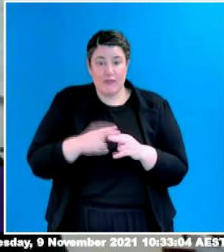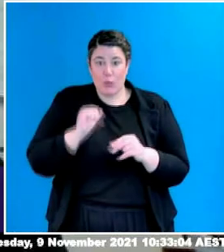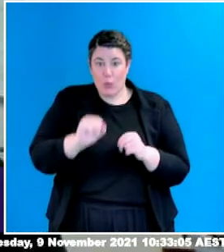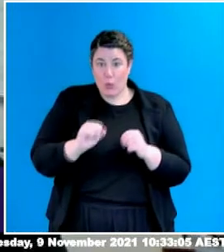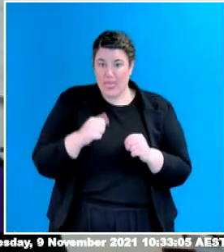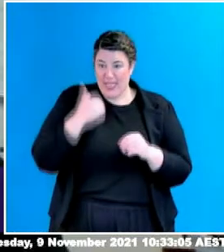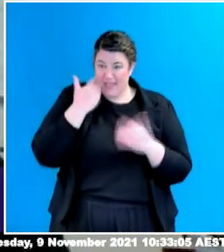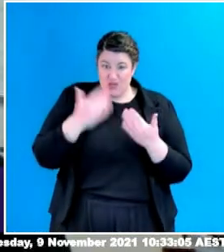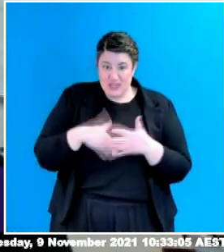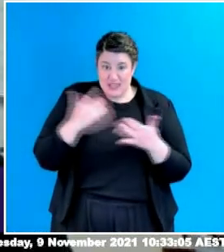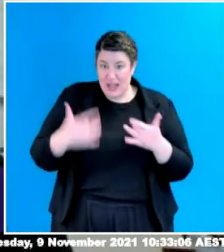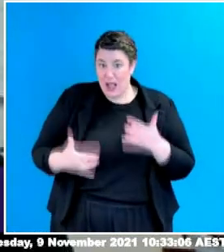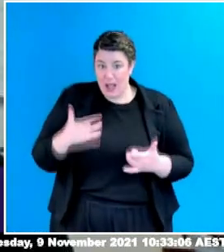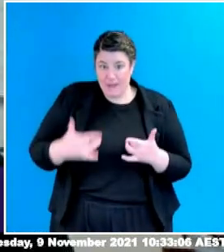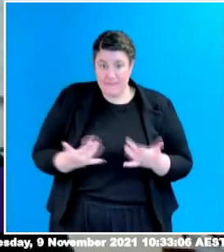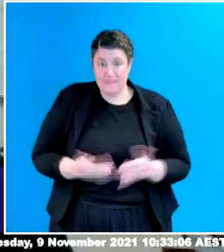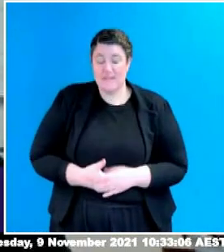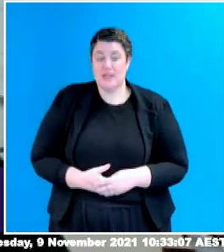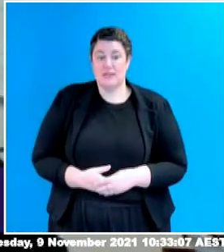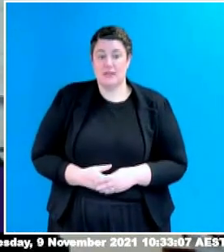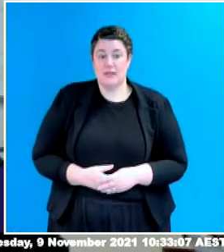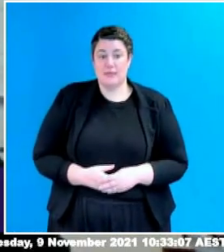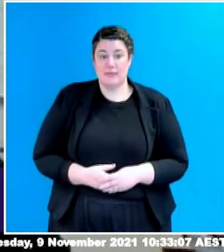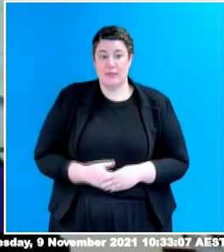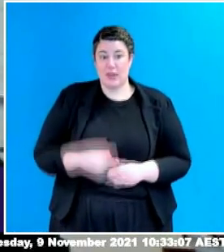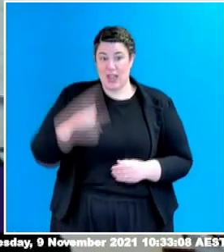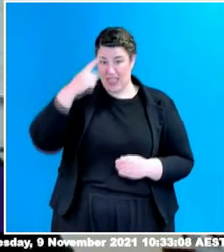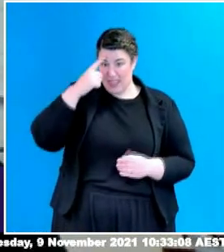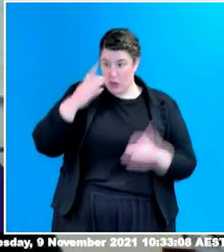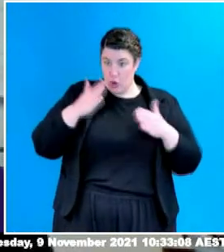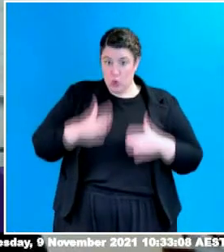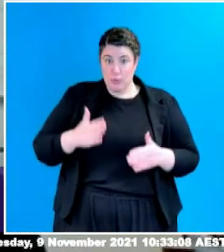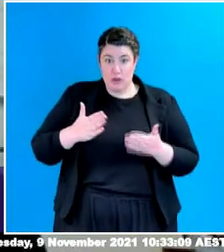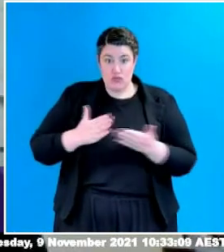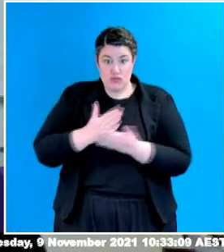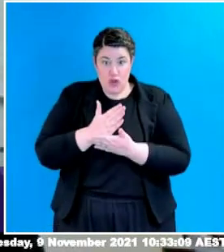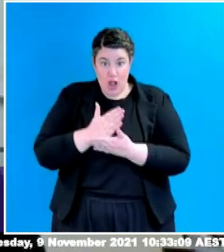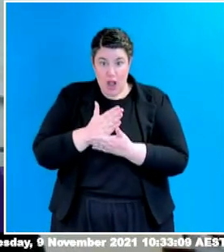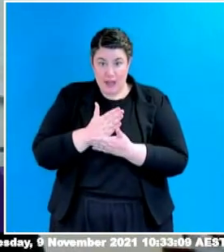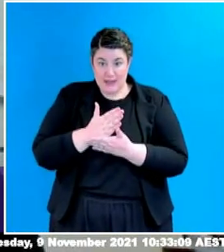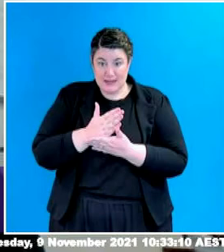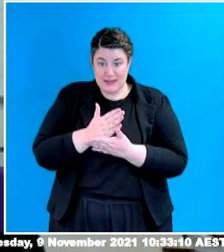day-to-day lives. Because the human rights framework applies at that scrutiny level when